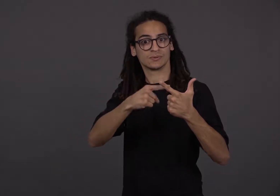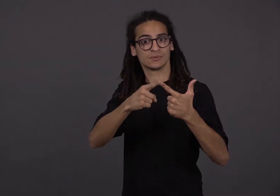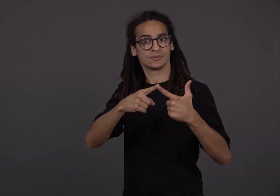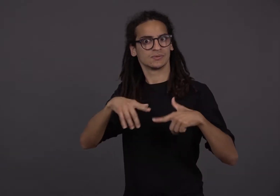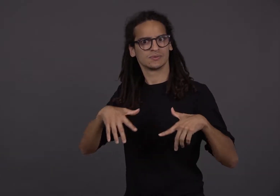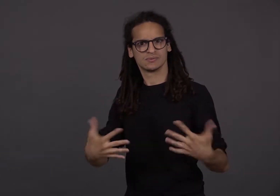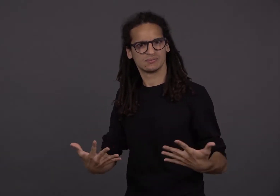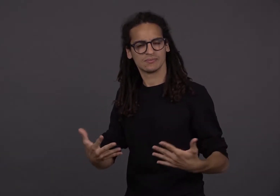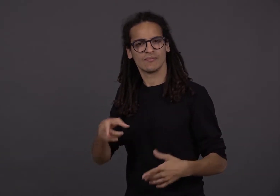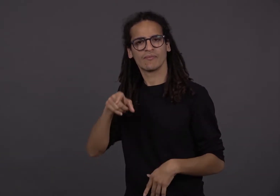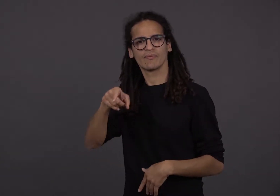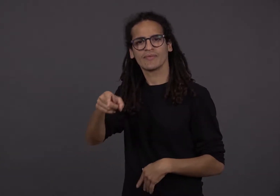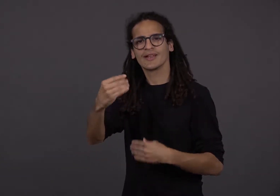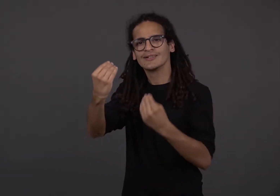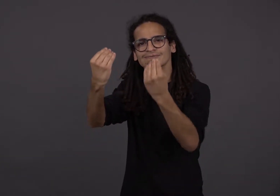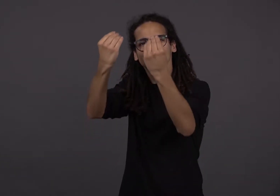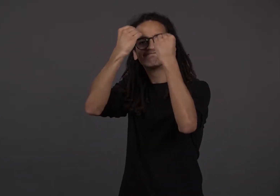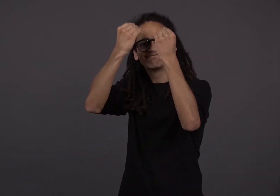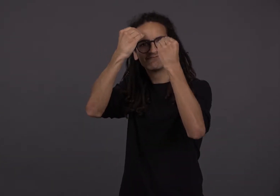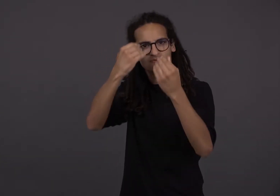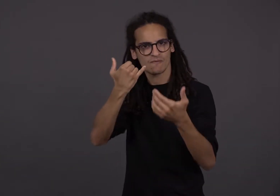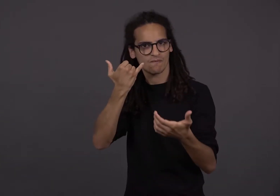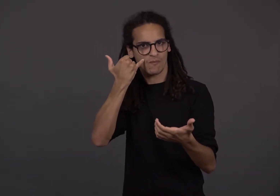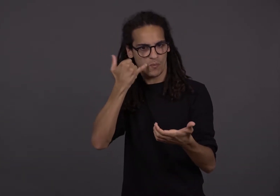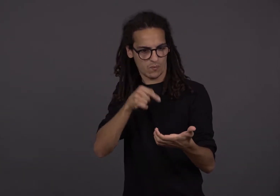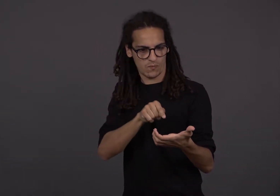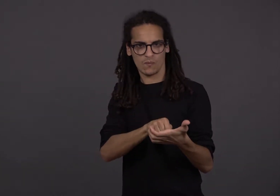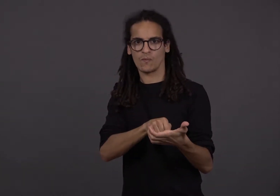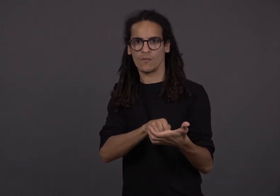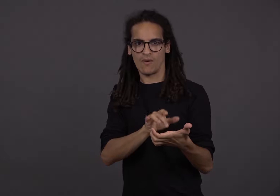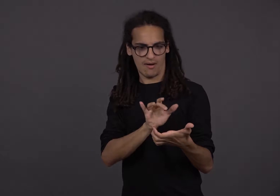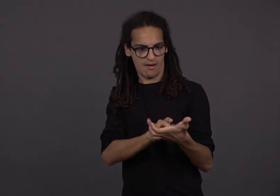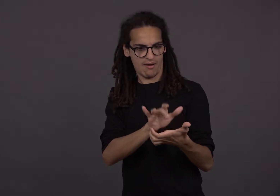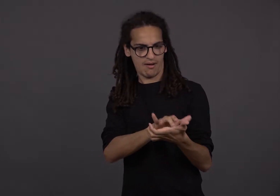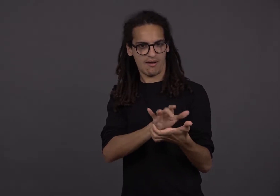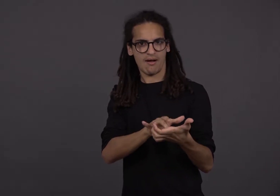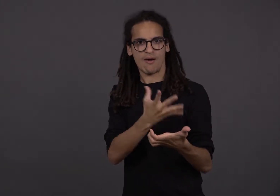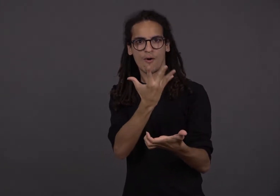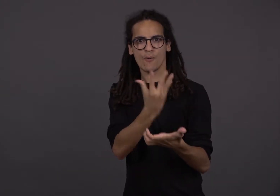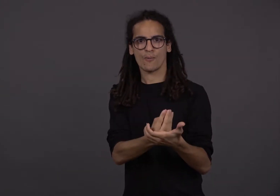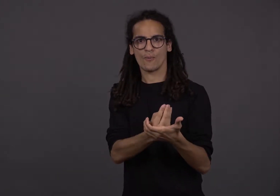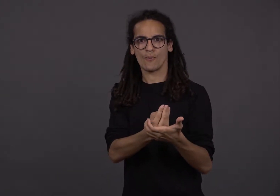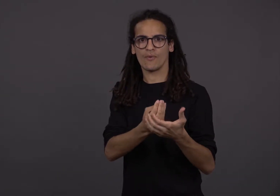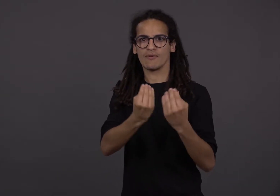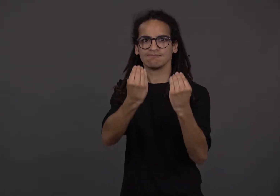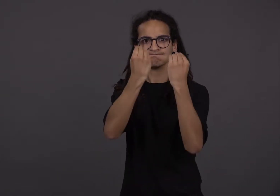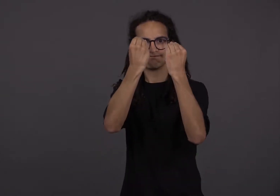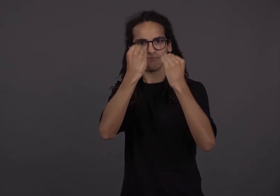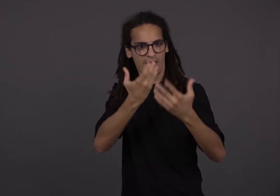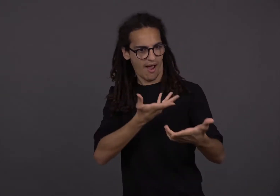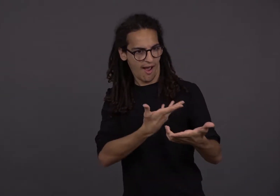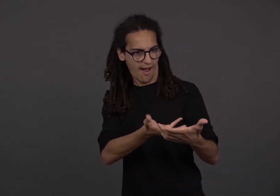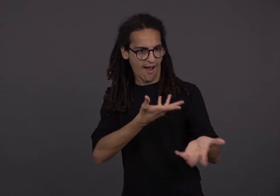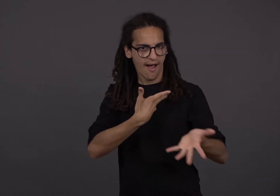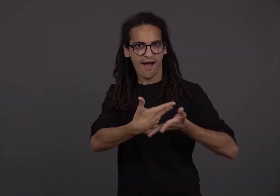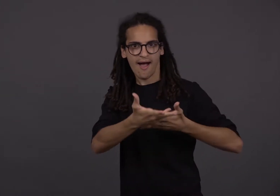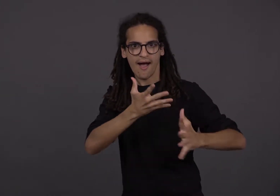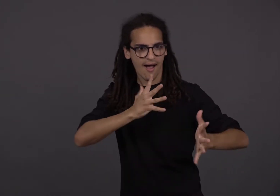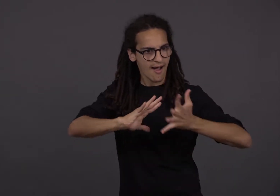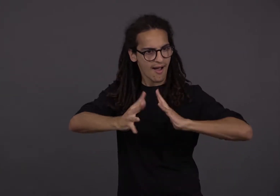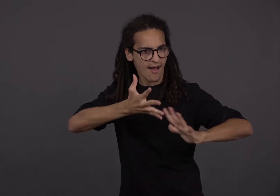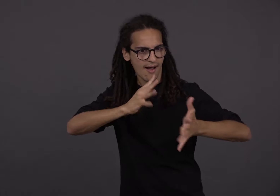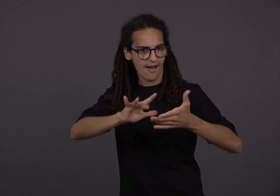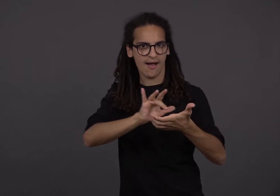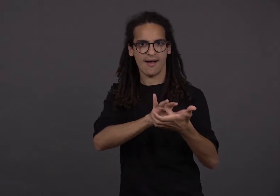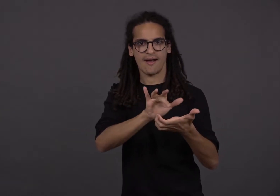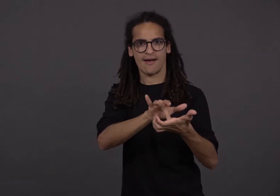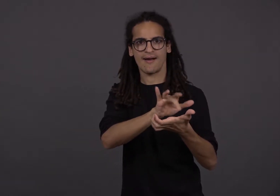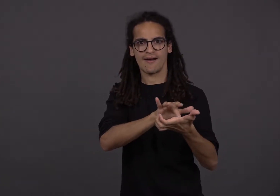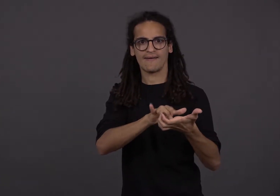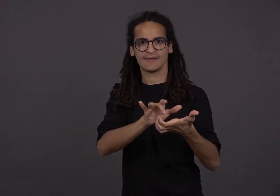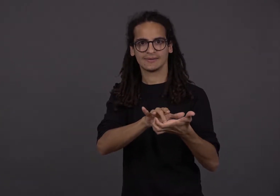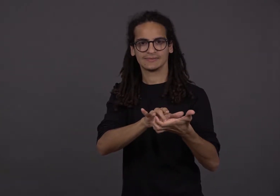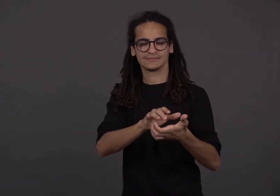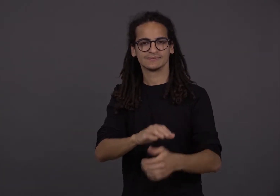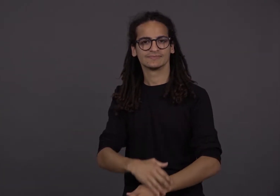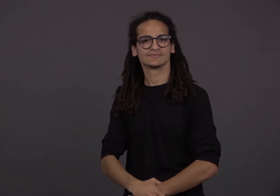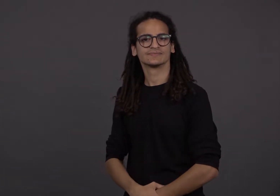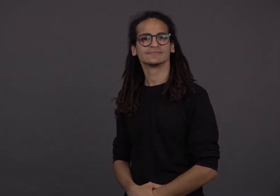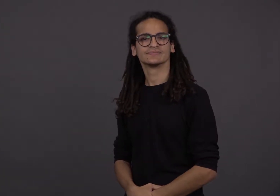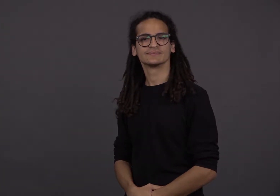a language-learning mobile app with downloadable lessons,